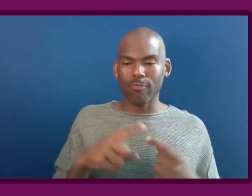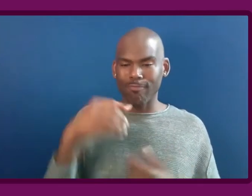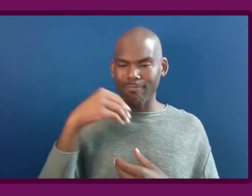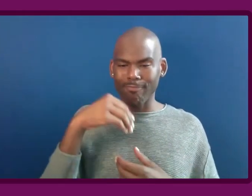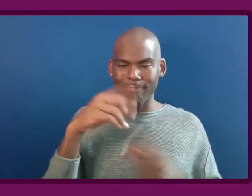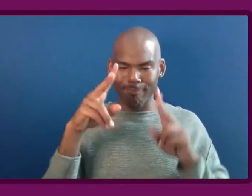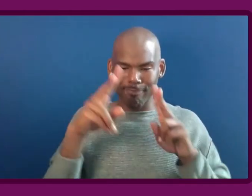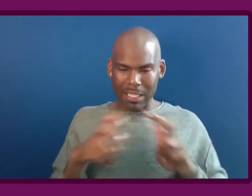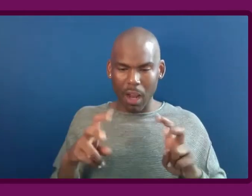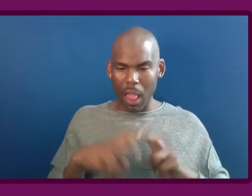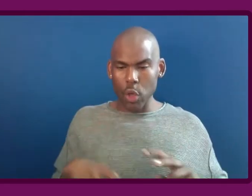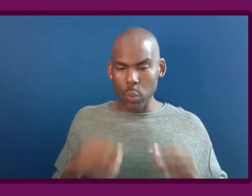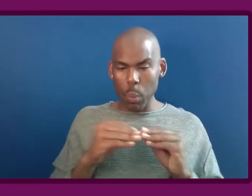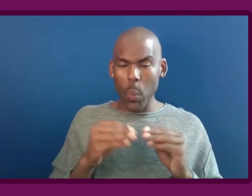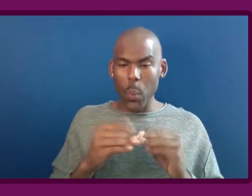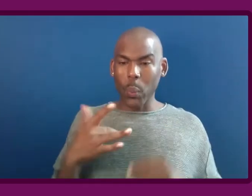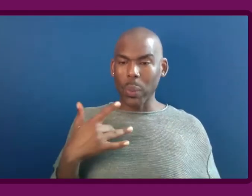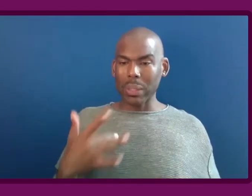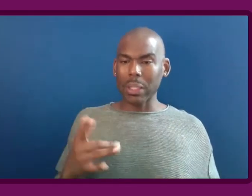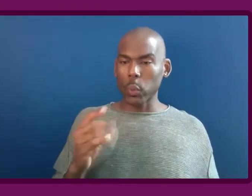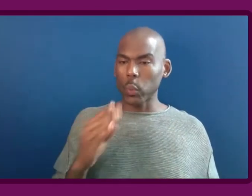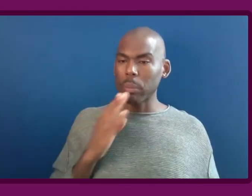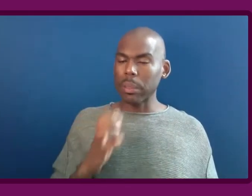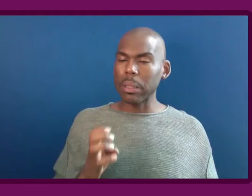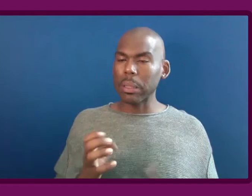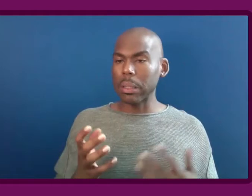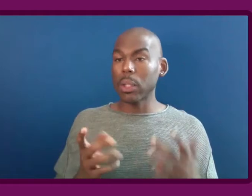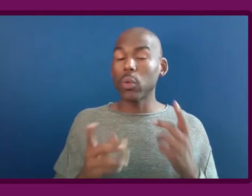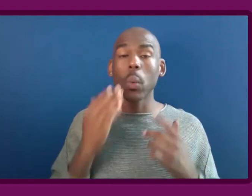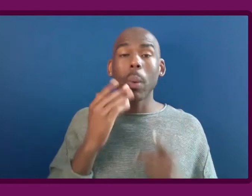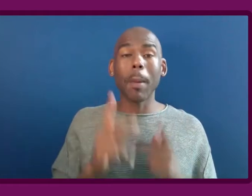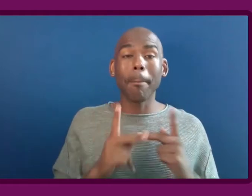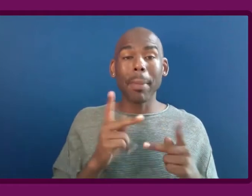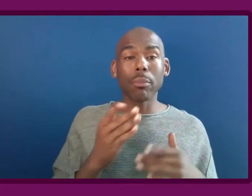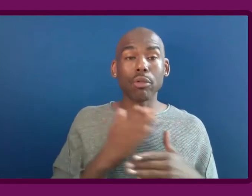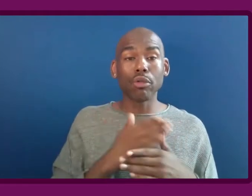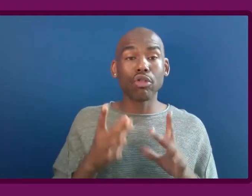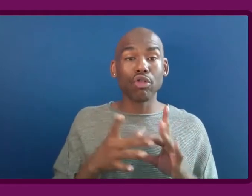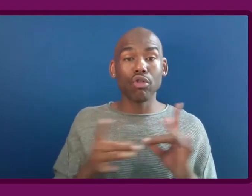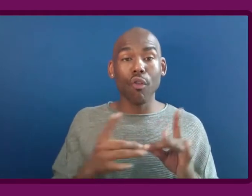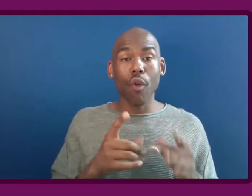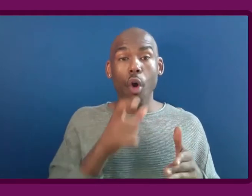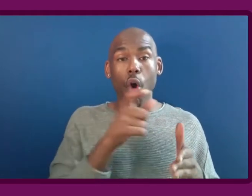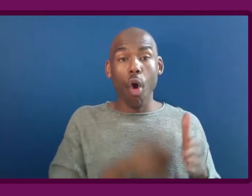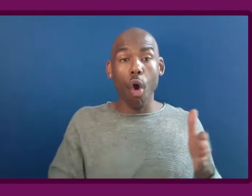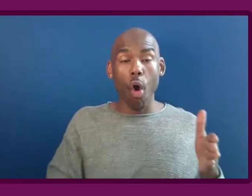generalize more. We tend to be very ... For example, people are sharing articles that they